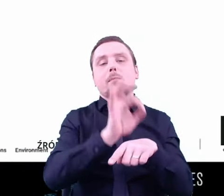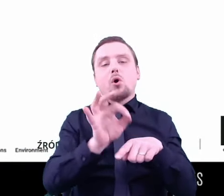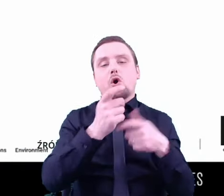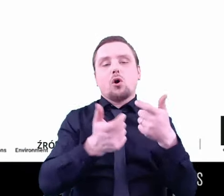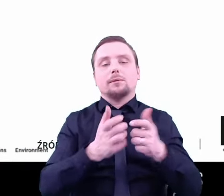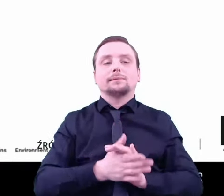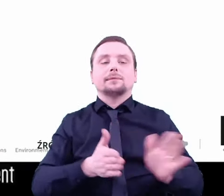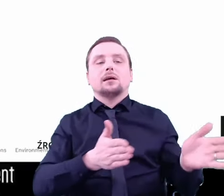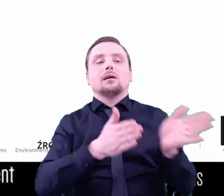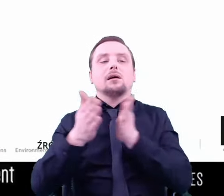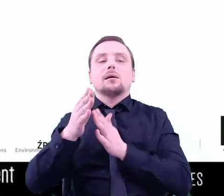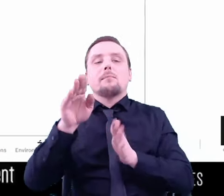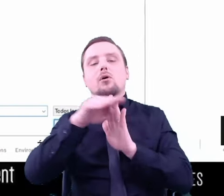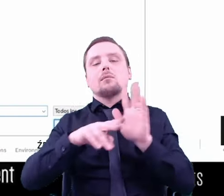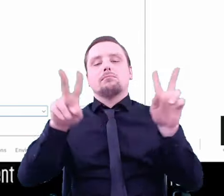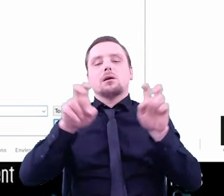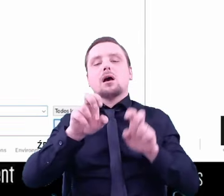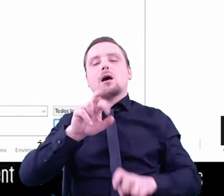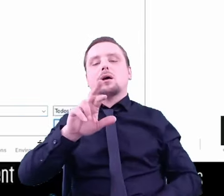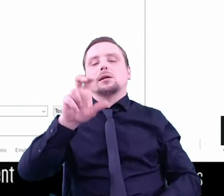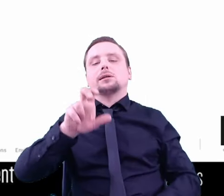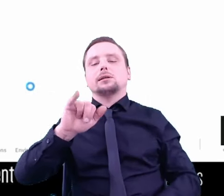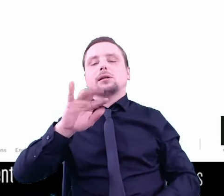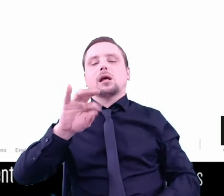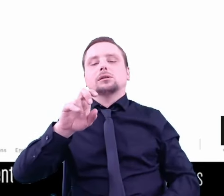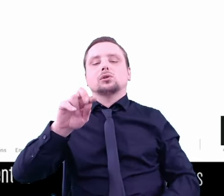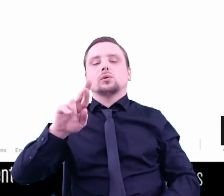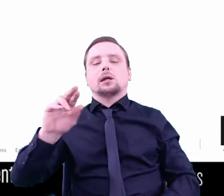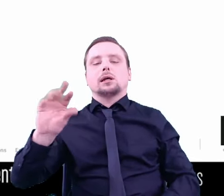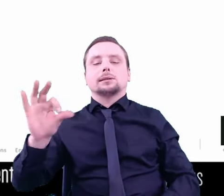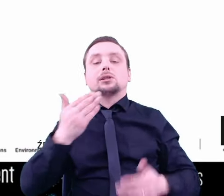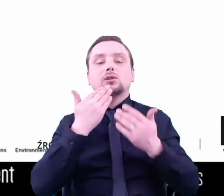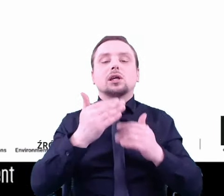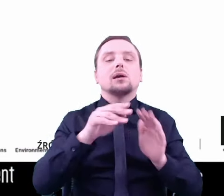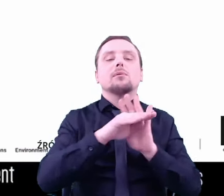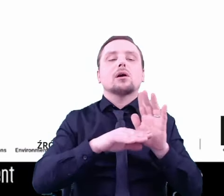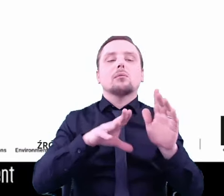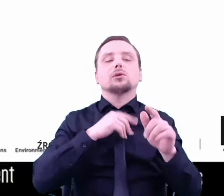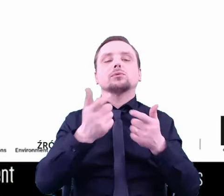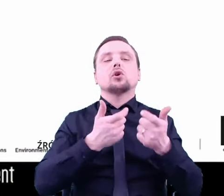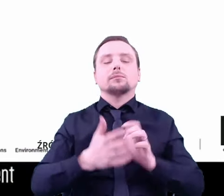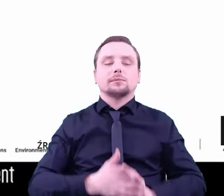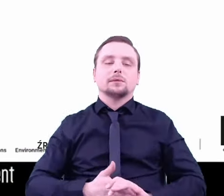which enables the user to not only create functional floor plans